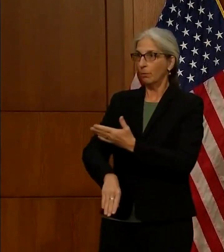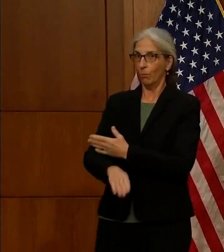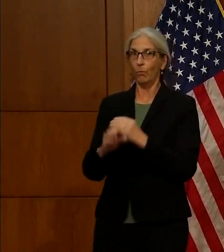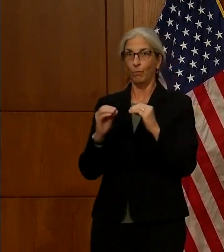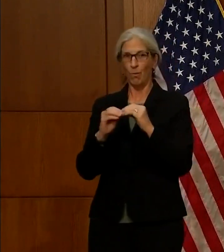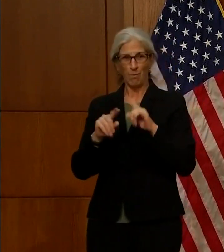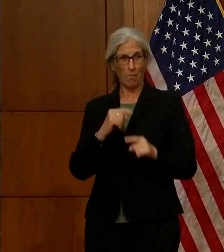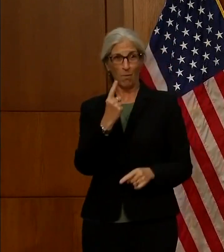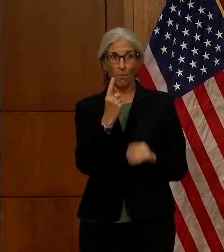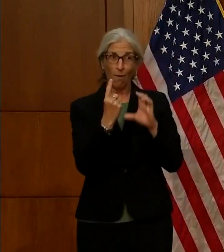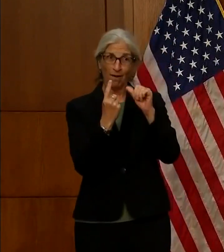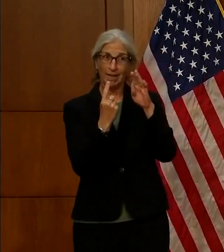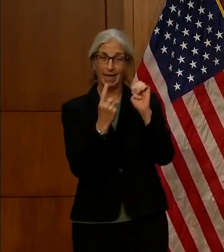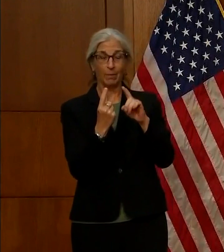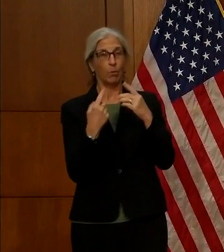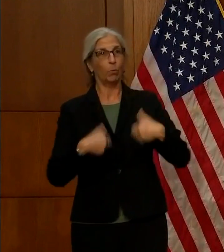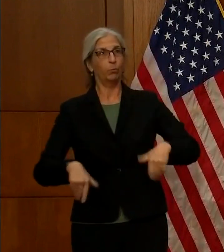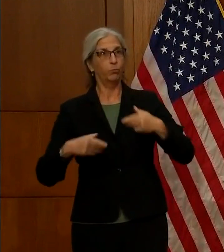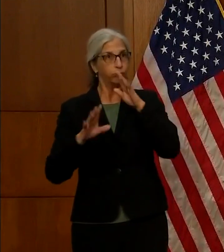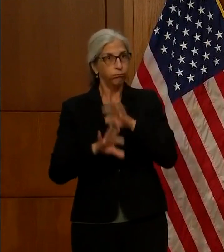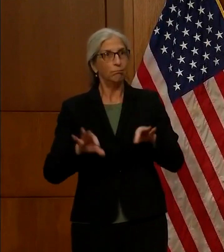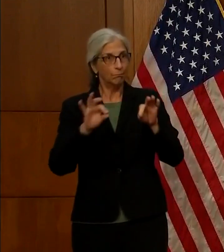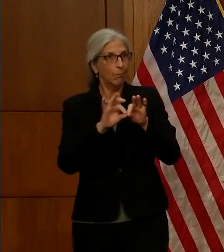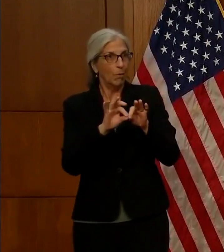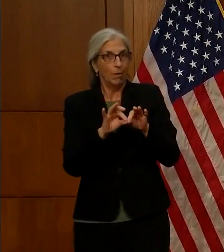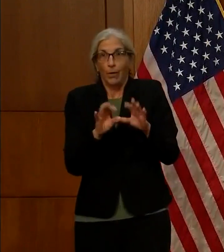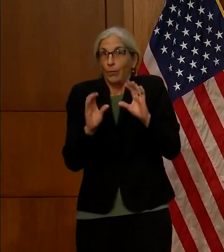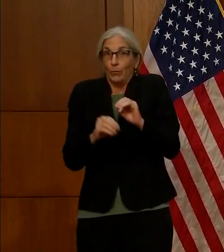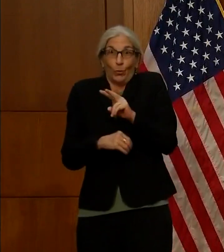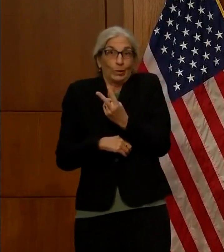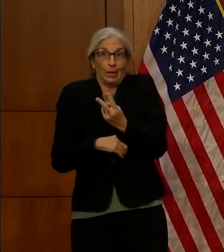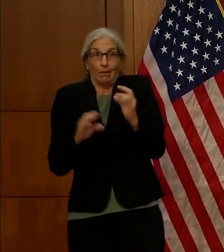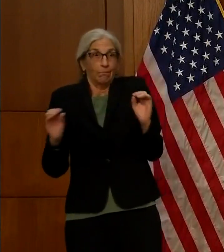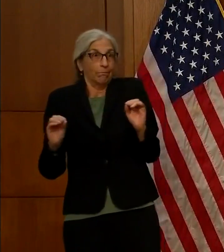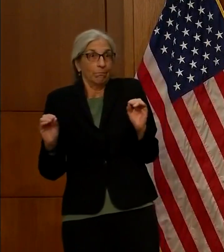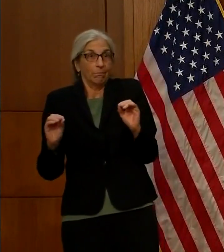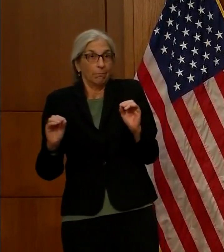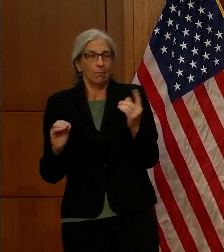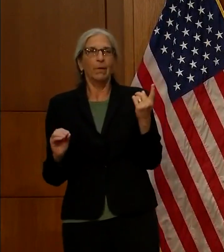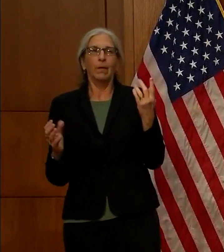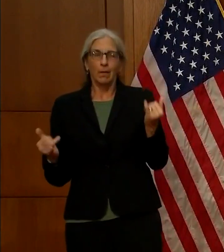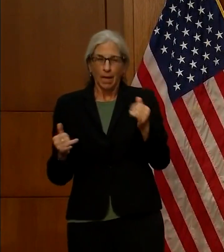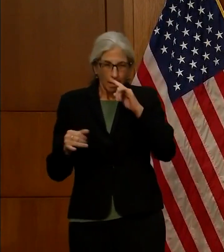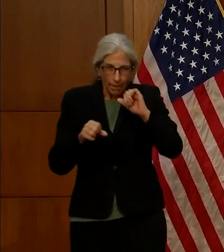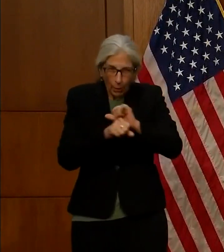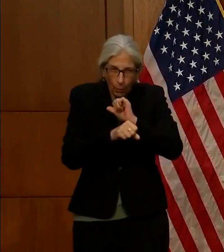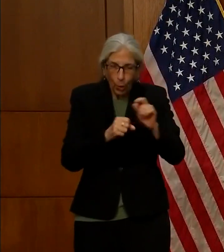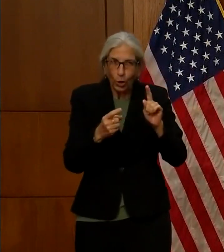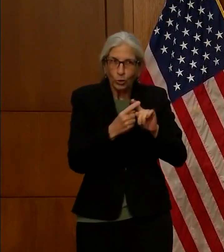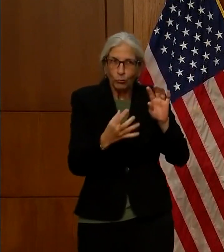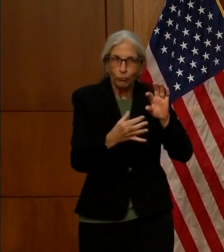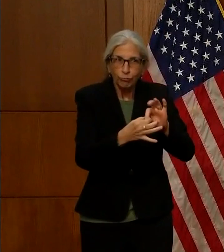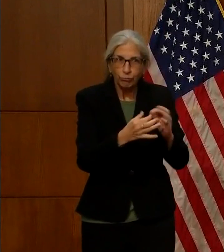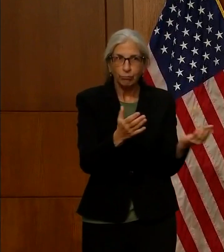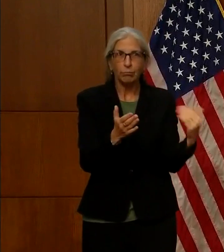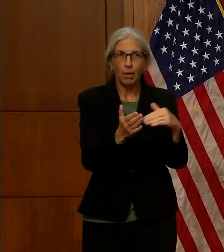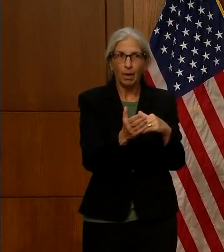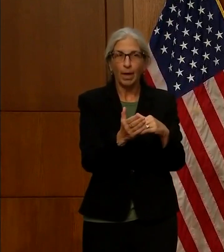HAVE A LOT OF WORK TO DO BUT- THIS PARTICULAR CABLE- WAS VITAL TO US- THERE'S NOT A BACK UP TO THAT PARTICULAR CABLE